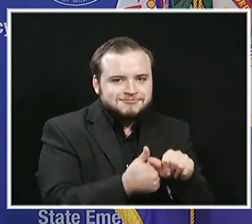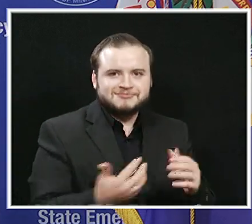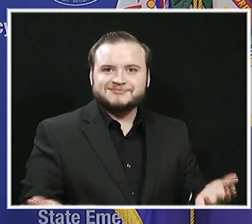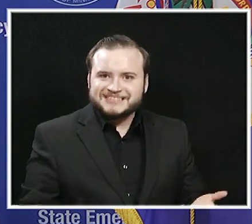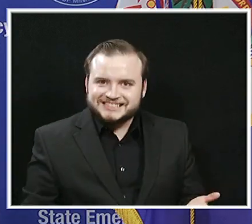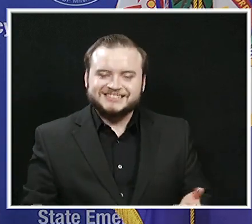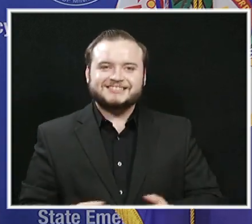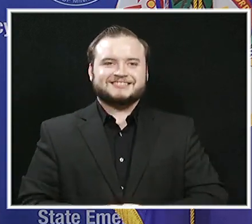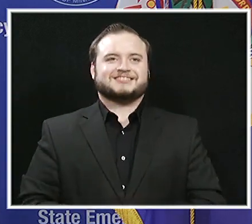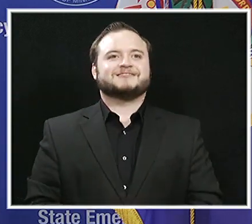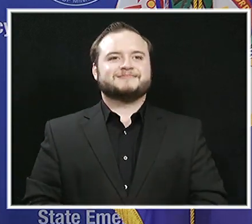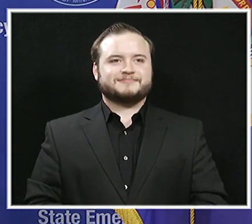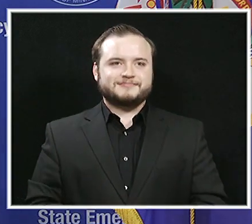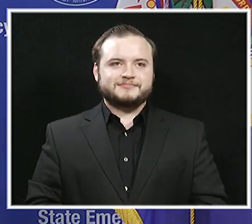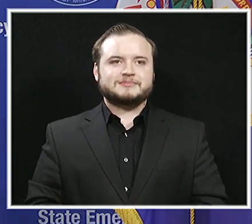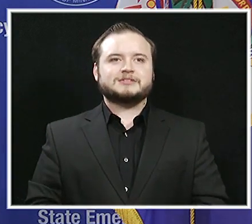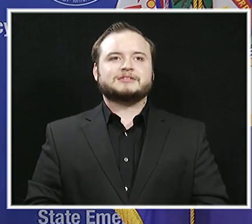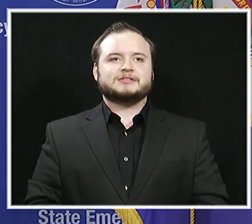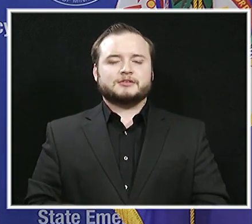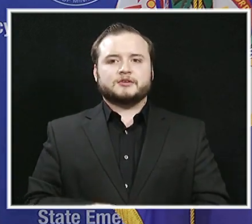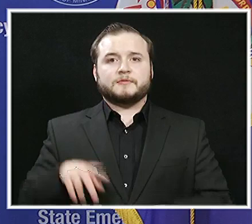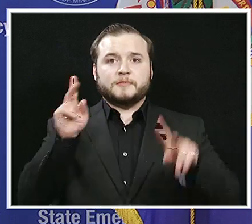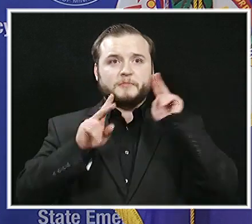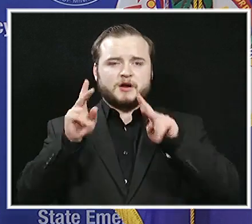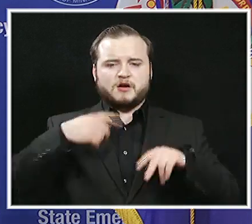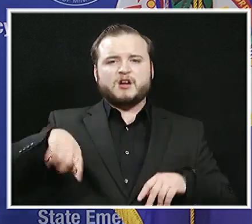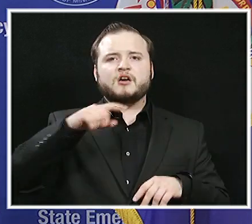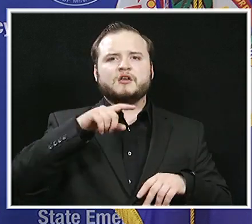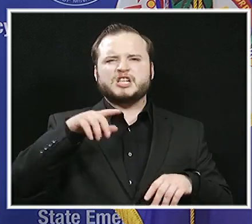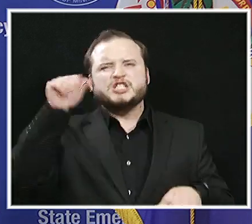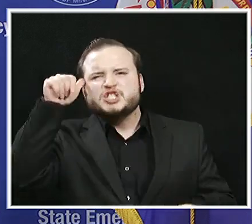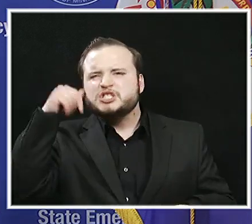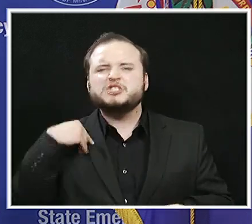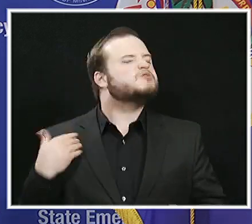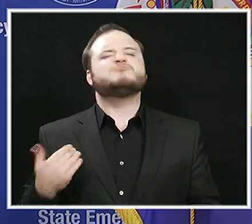you, we are getting this as right as anybody else in the country, but we could get it as wrong as anybody